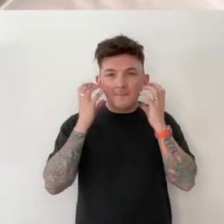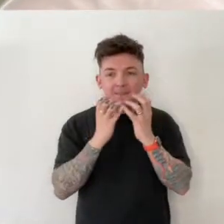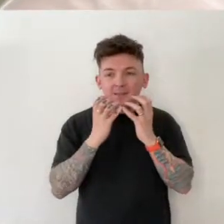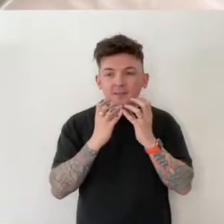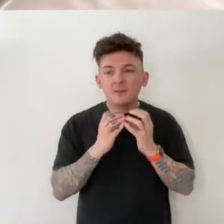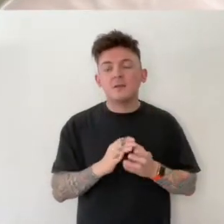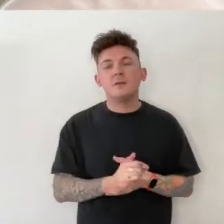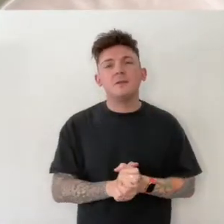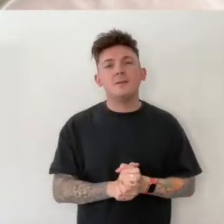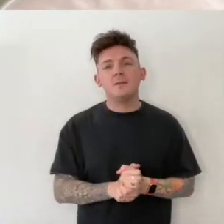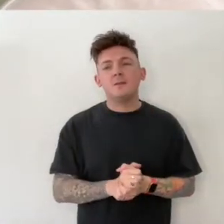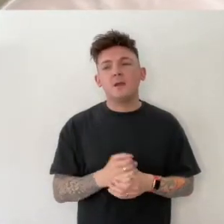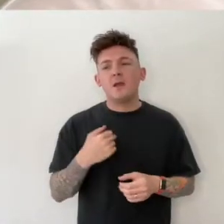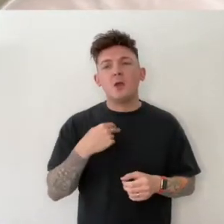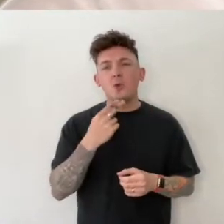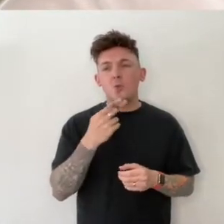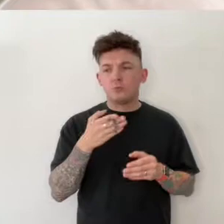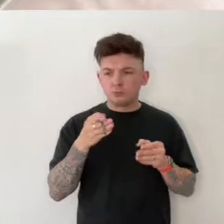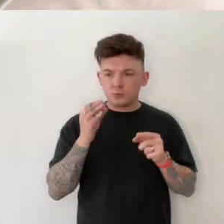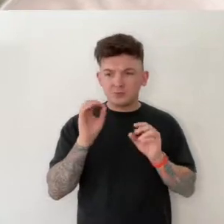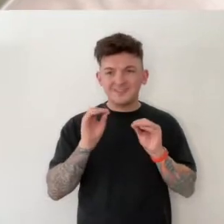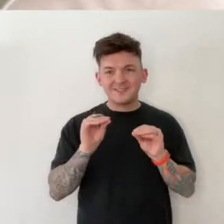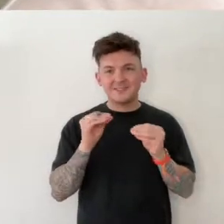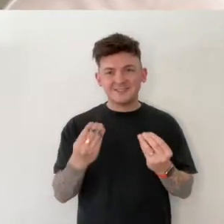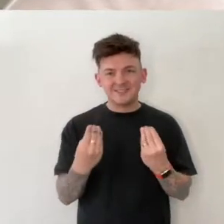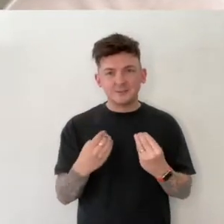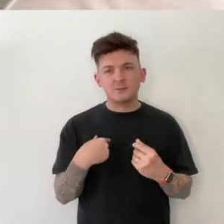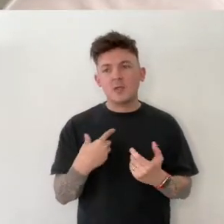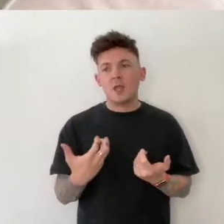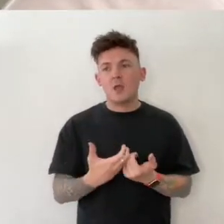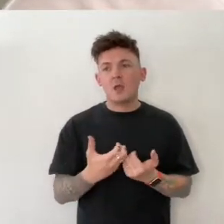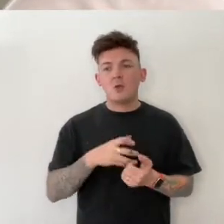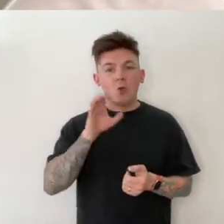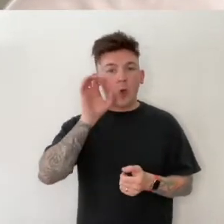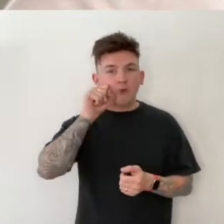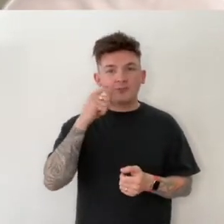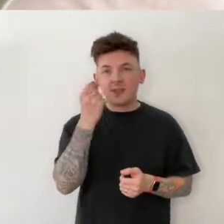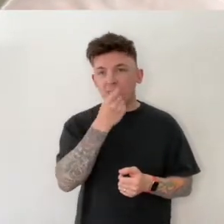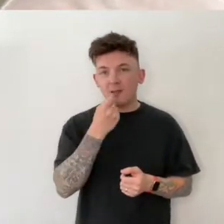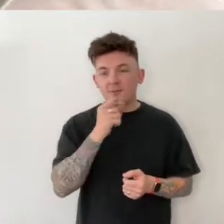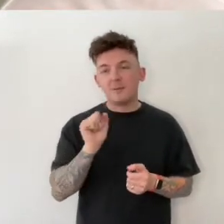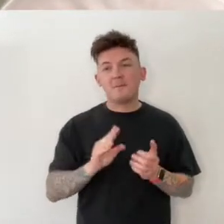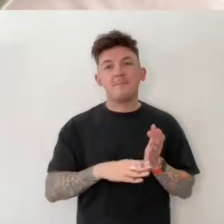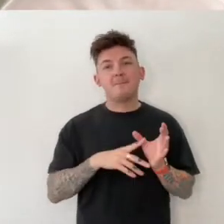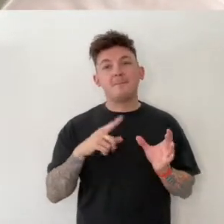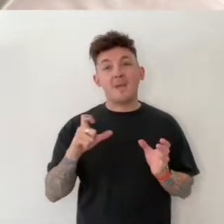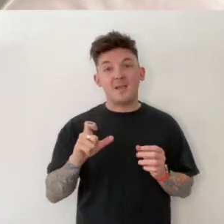to use an orange lipstick and initially it was MAC of course um which is quite expensive